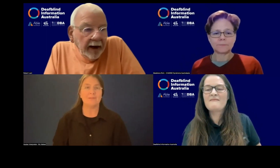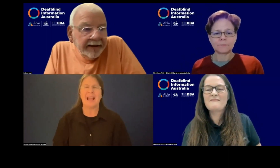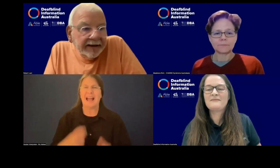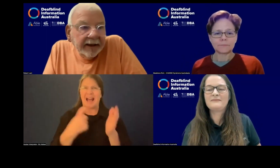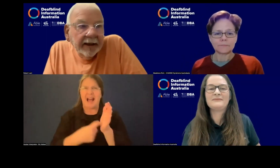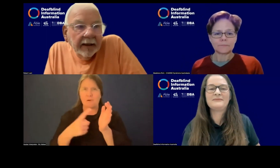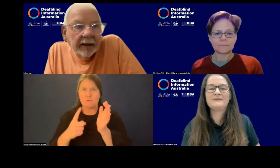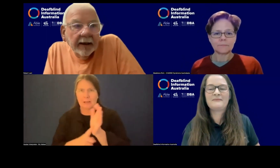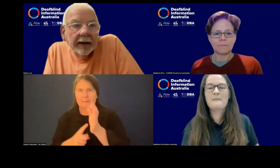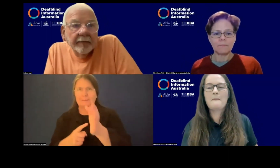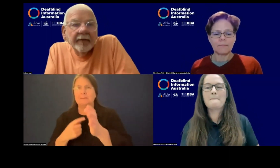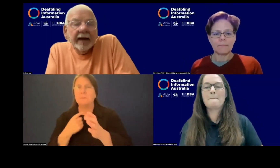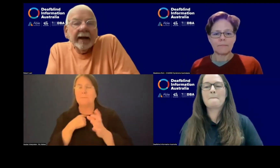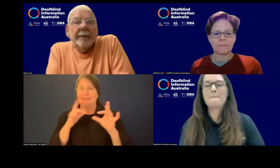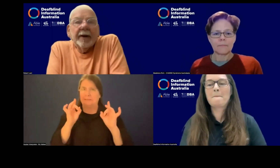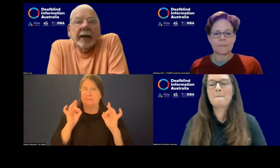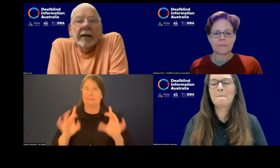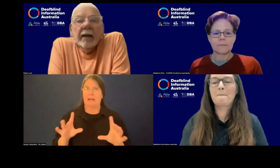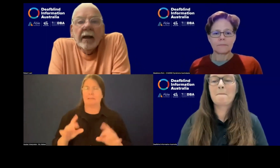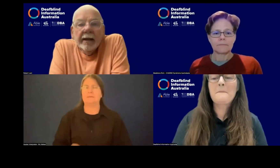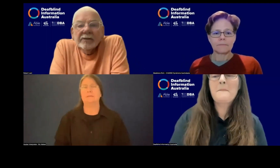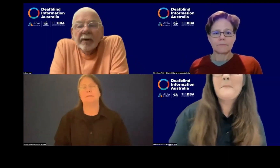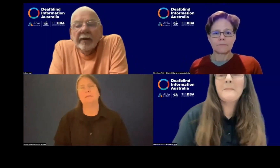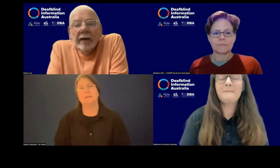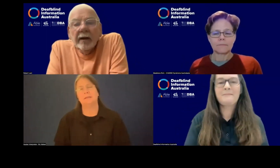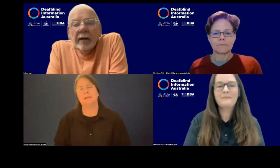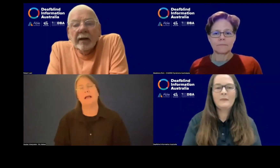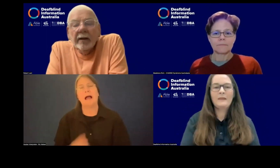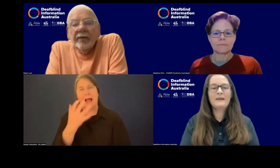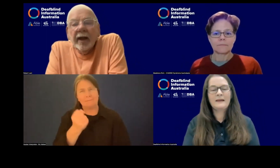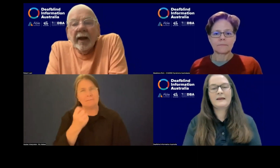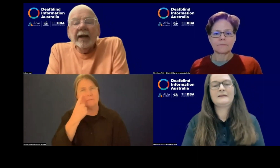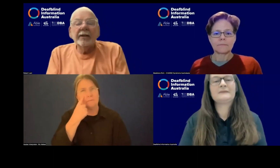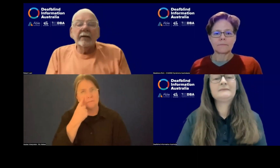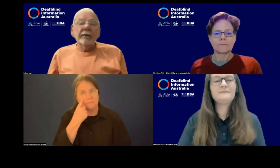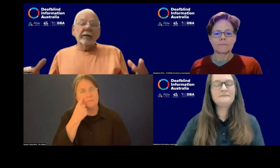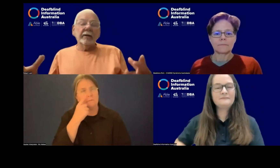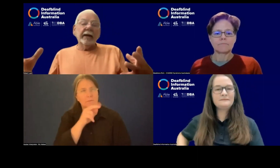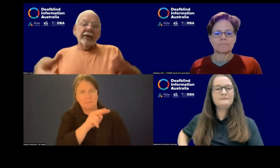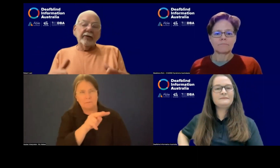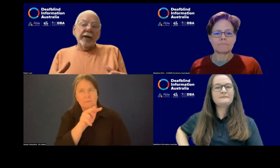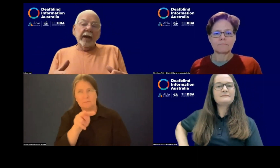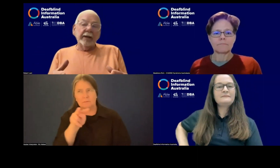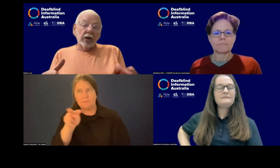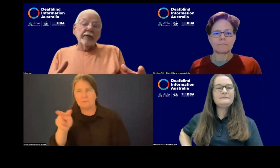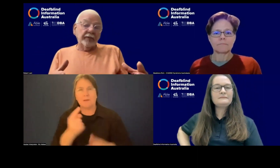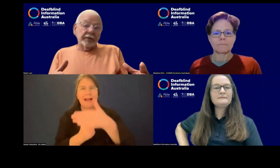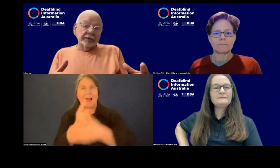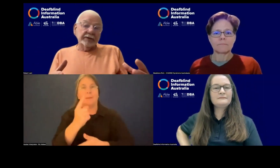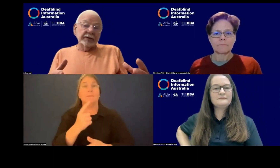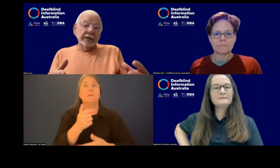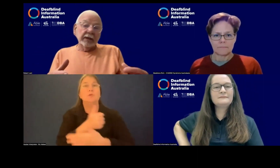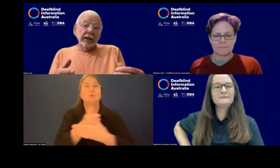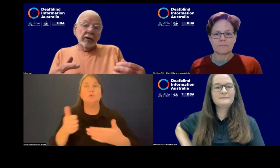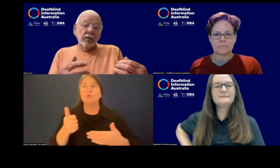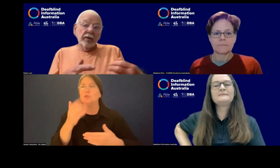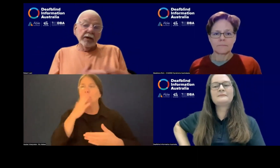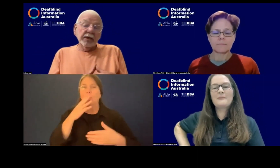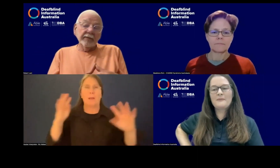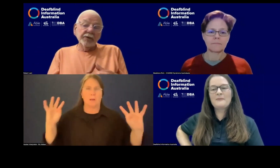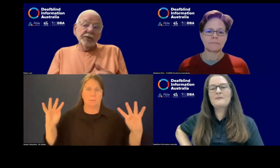Where I see that happening is when they are either gathering at a conference, all the individuals